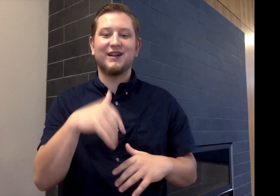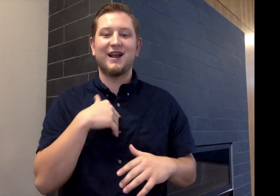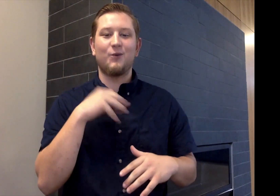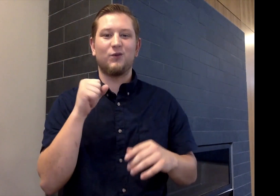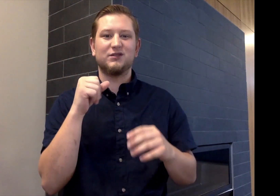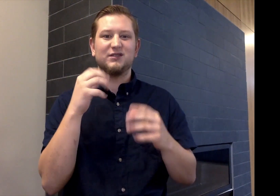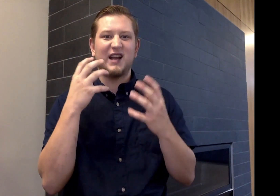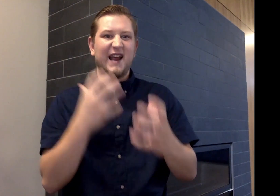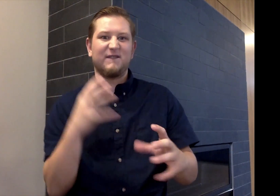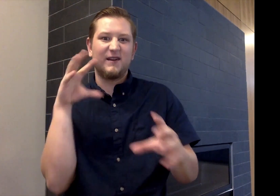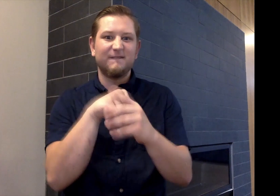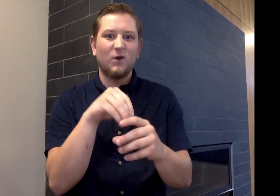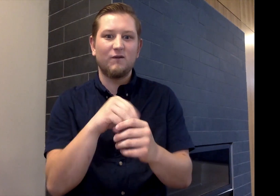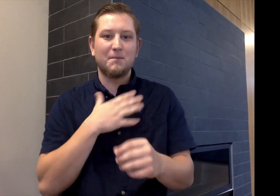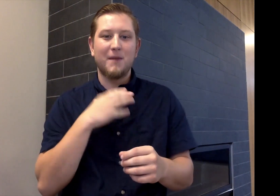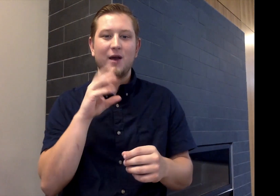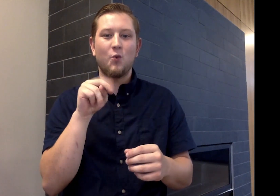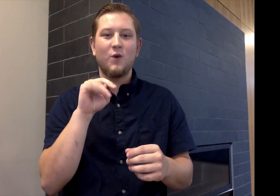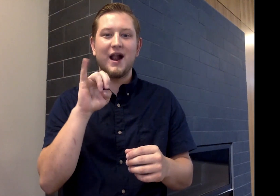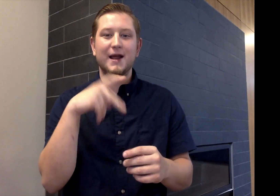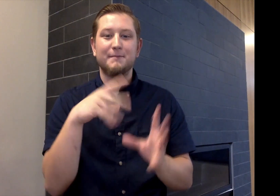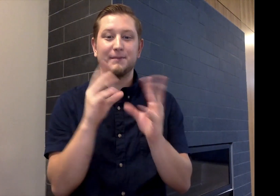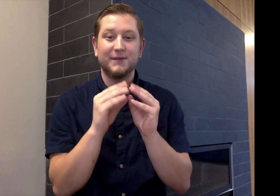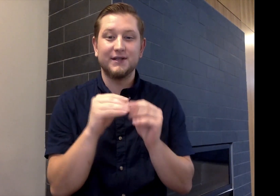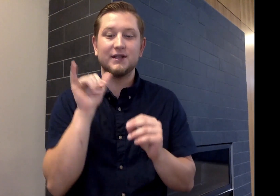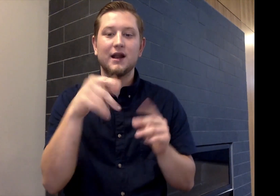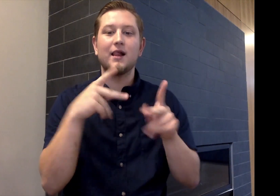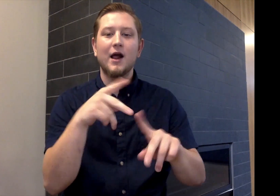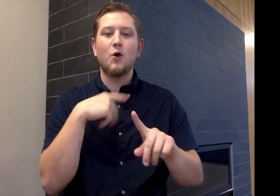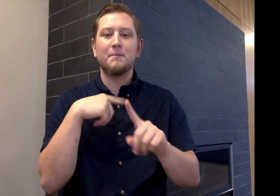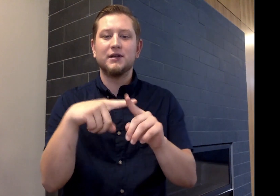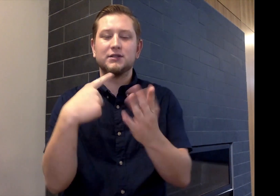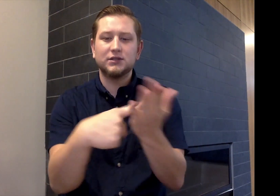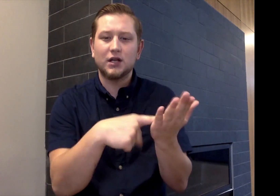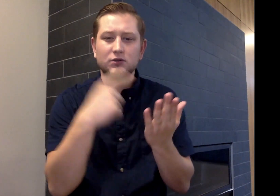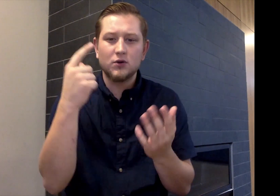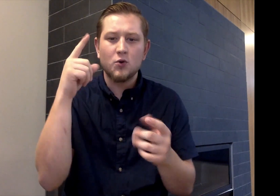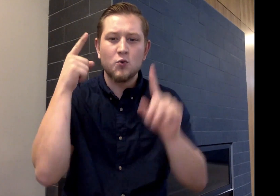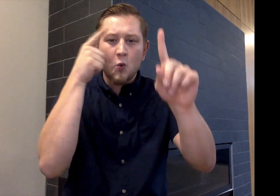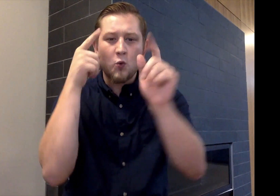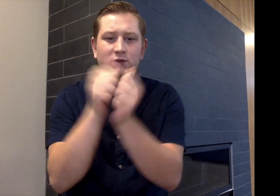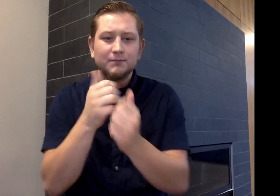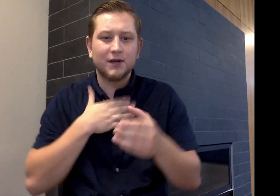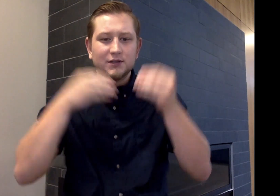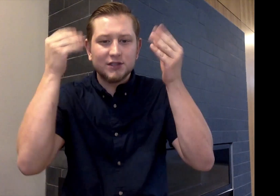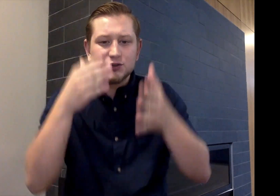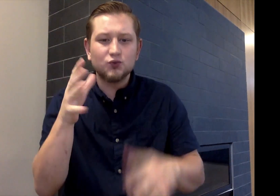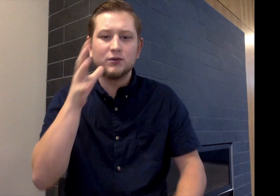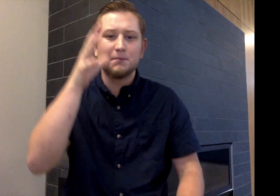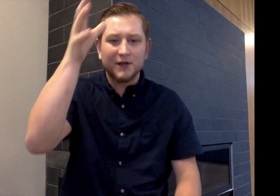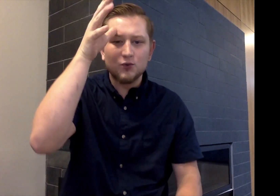I also greatly appreciated that I was heavily involved in my own IEP meetings. I could discuss different goals that I had